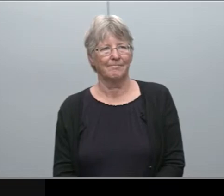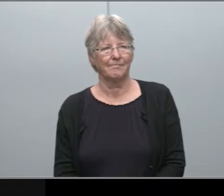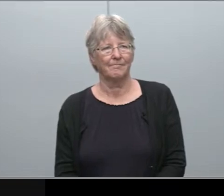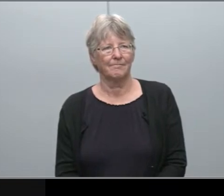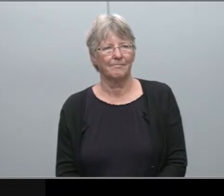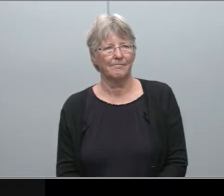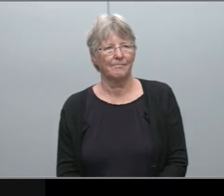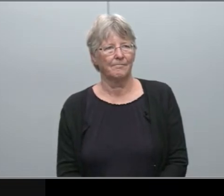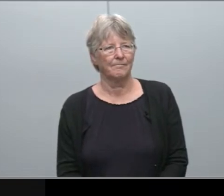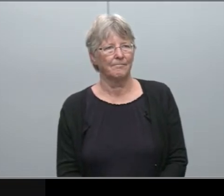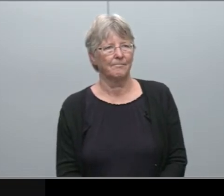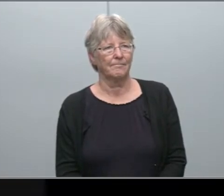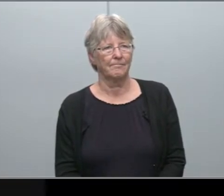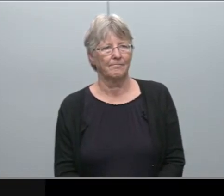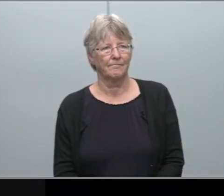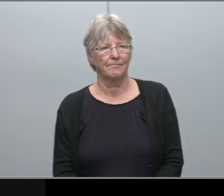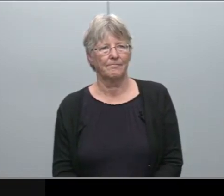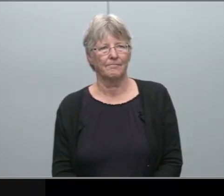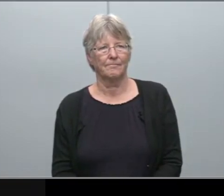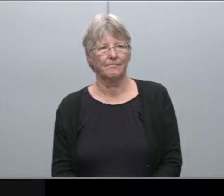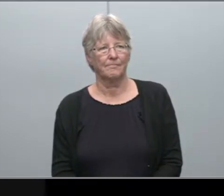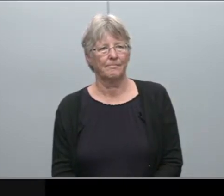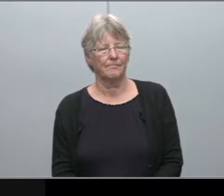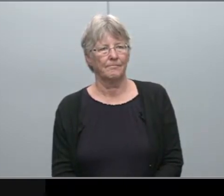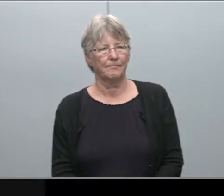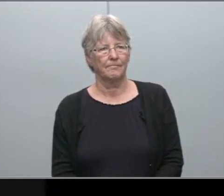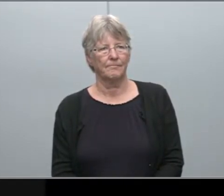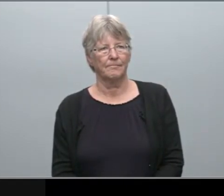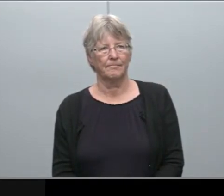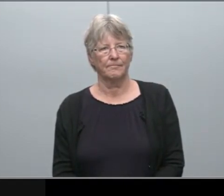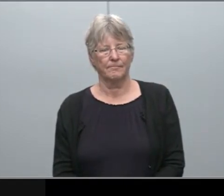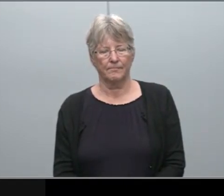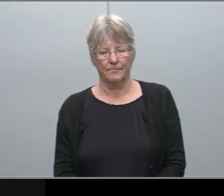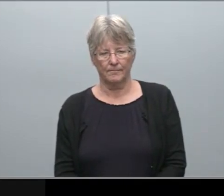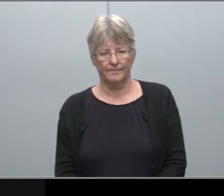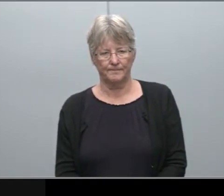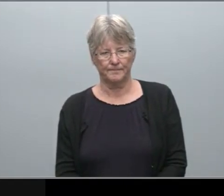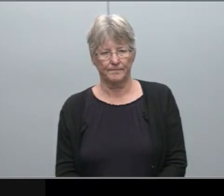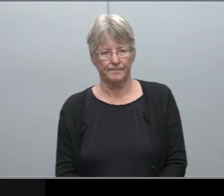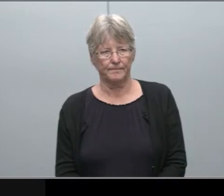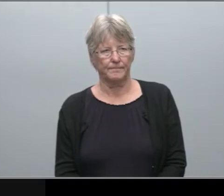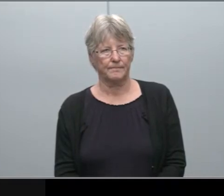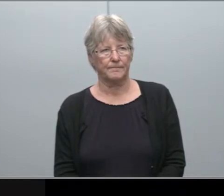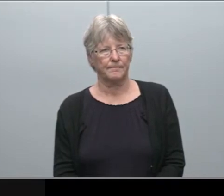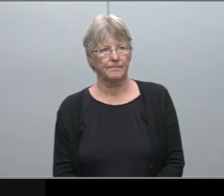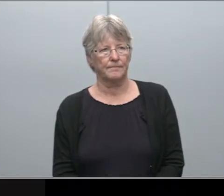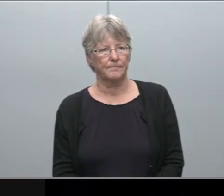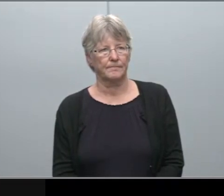It boosts his self esteem and it gives her ideas on what motivates him." This highlights the importance